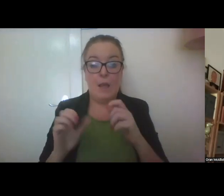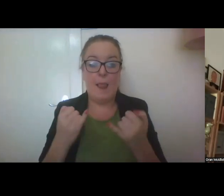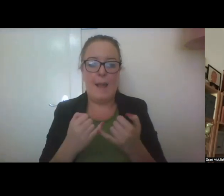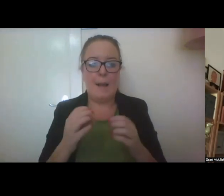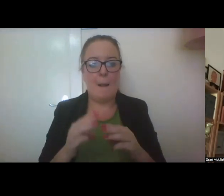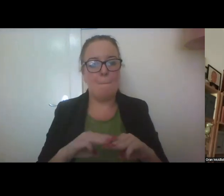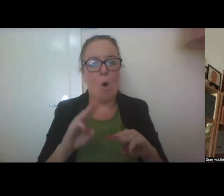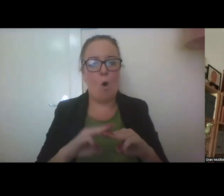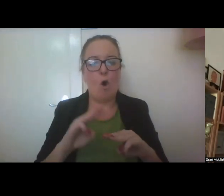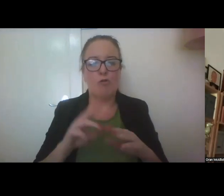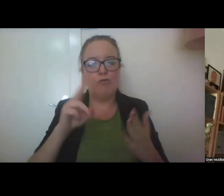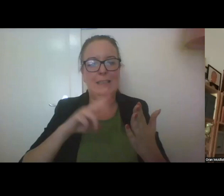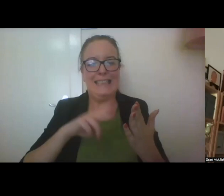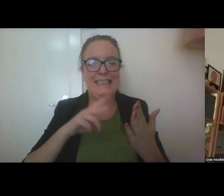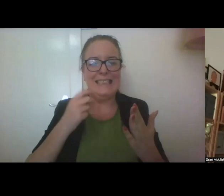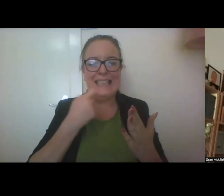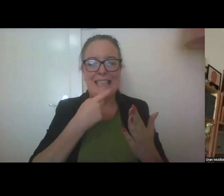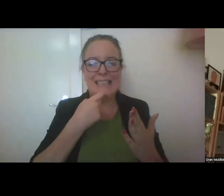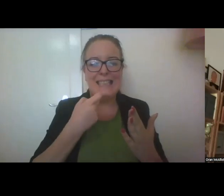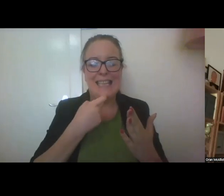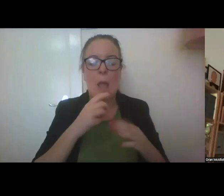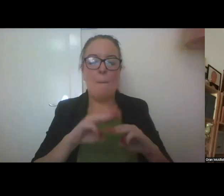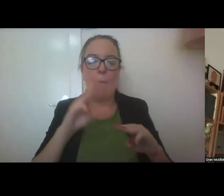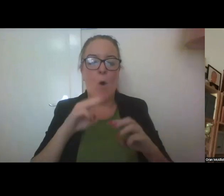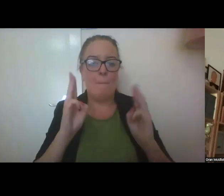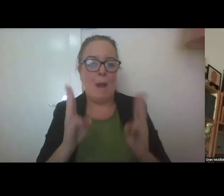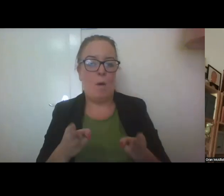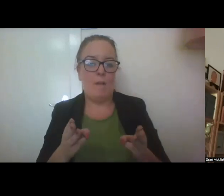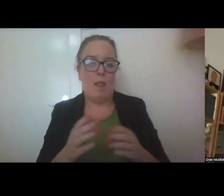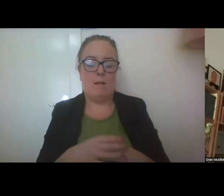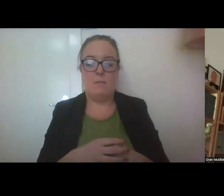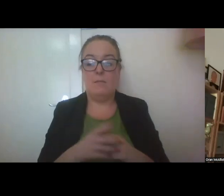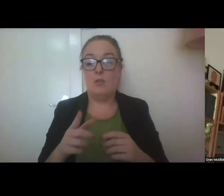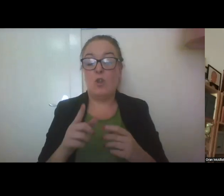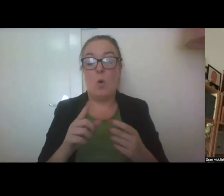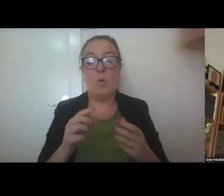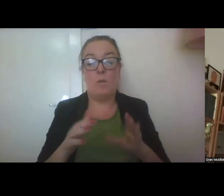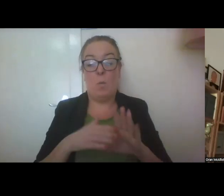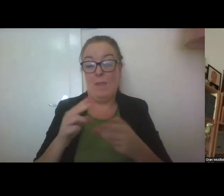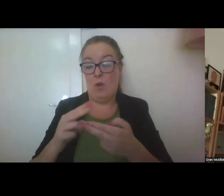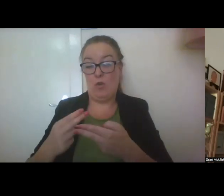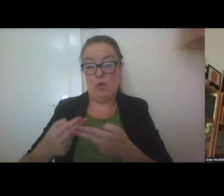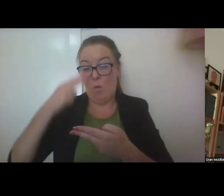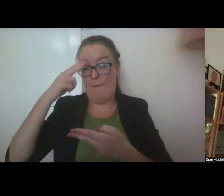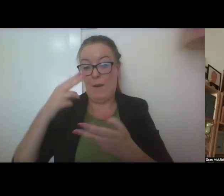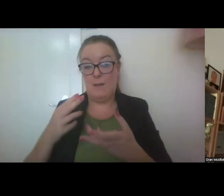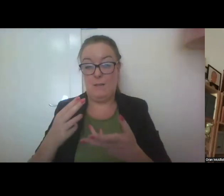So, a partnership was formed with the University of Alicante to try to create a new type of scannable code that could be read from further away